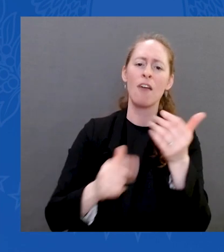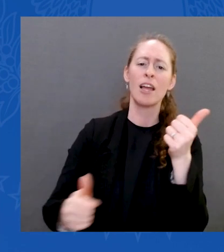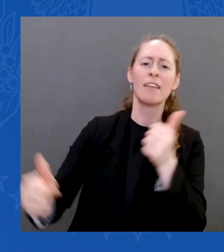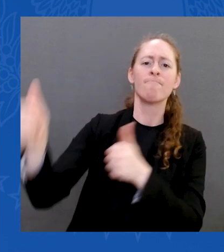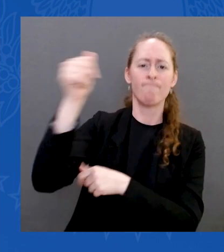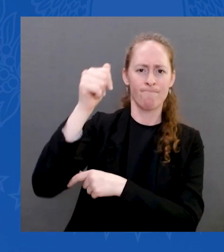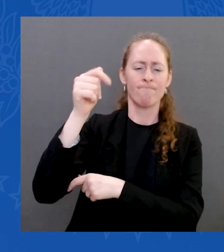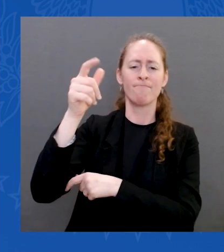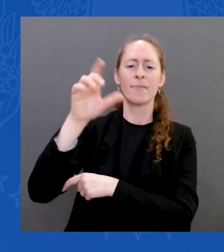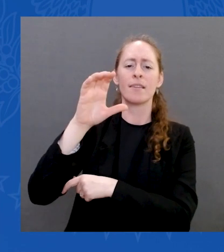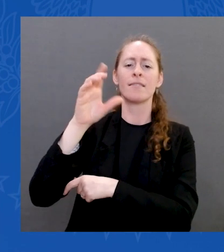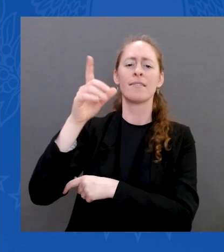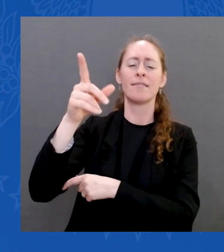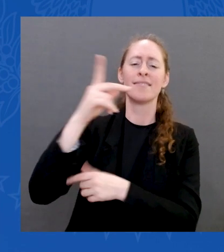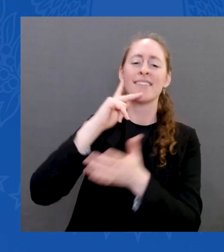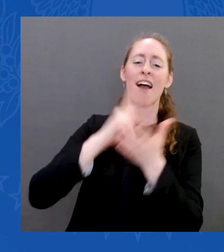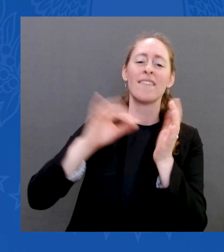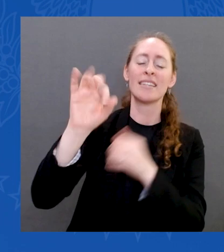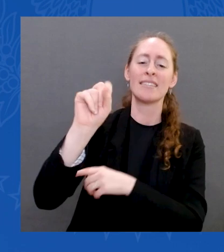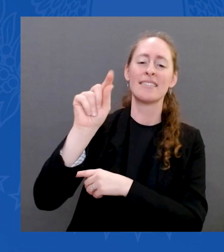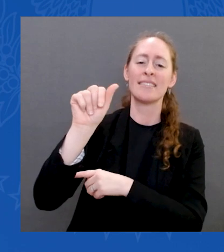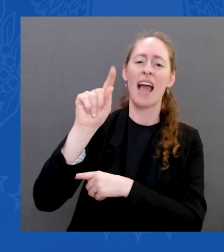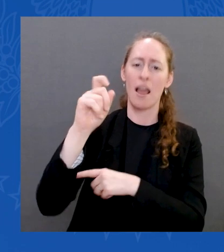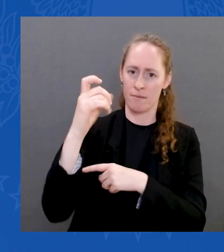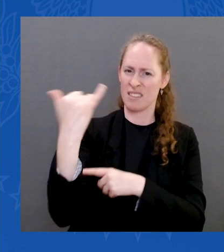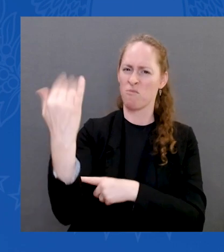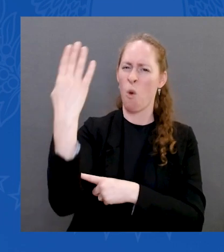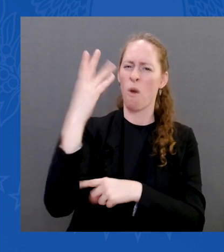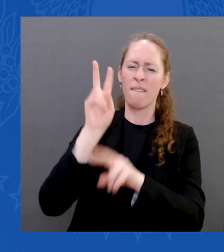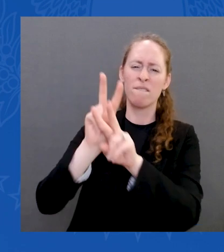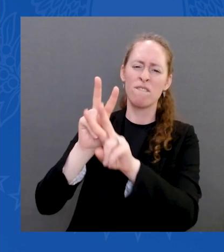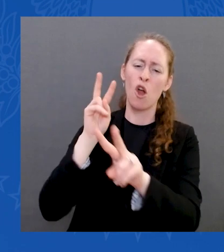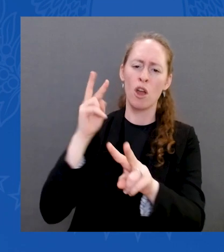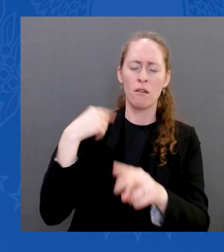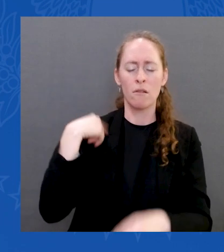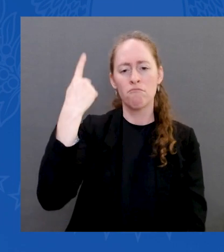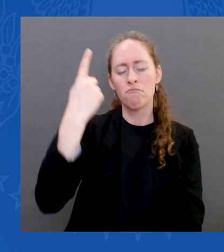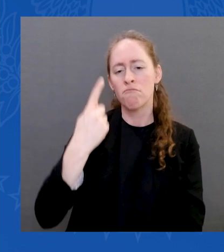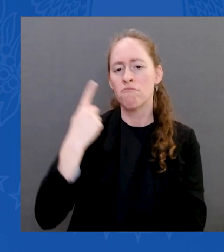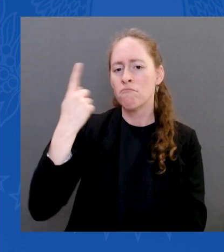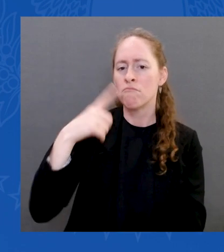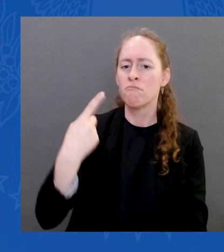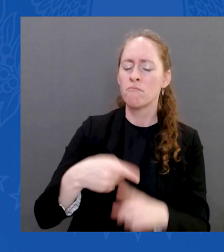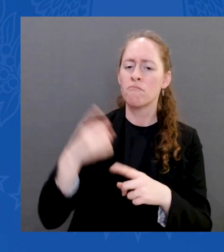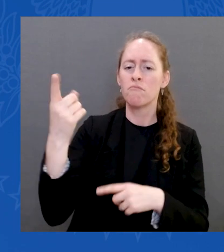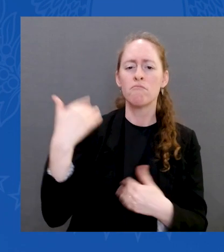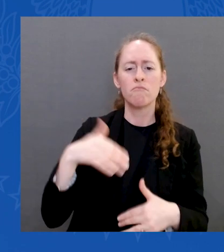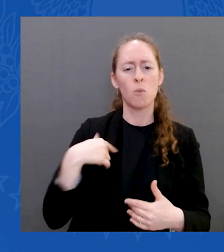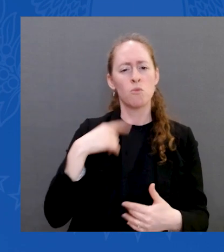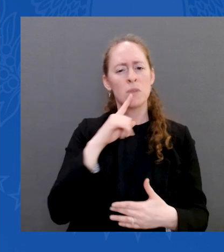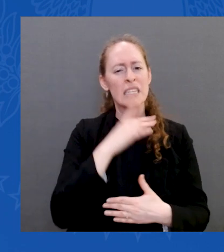And I told them what I was doing. And they all talked about how much they enjoyed the years they were here with the Teacher of the Year event.